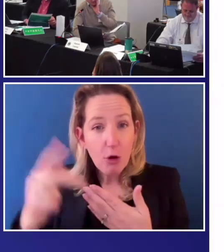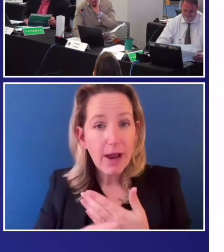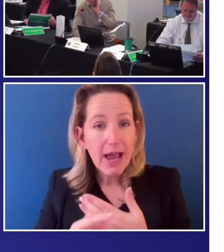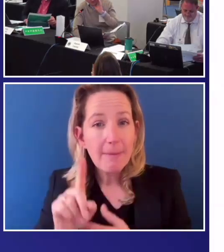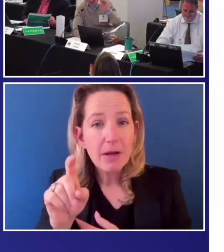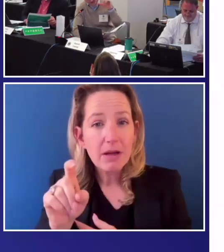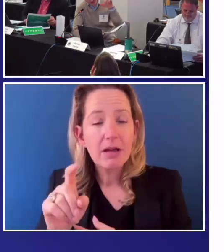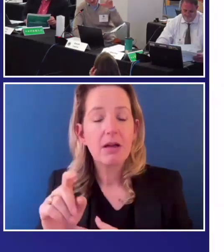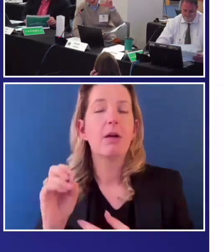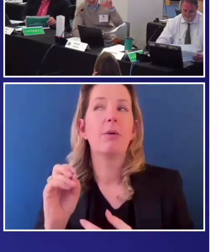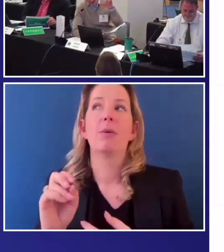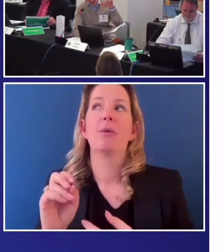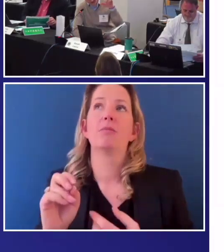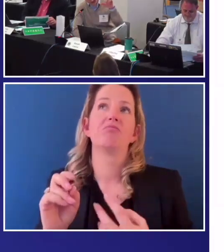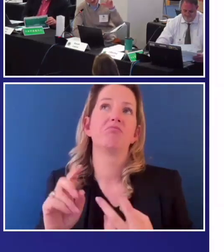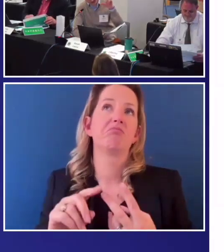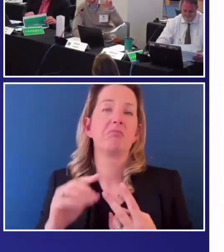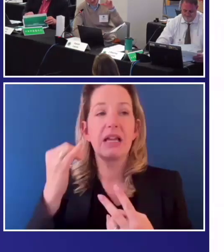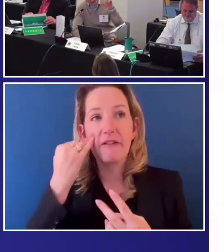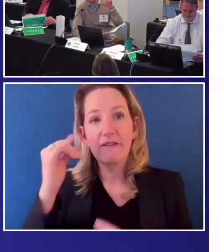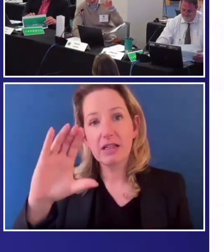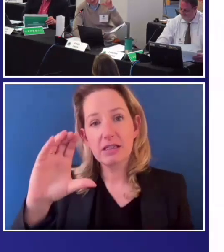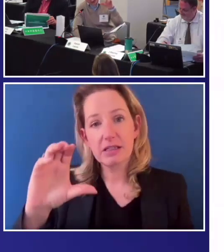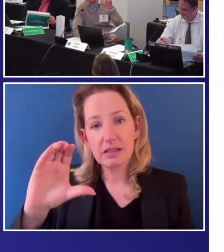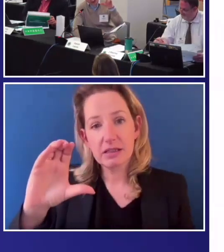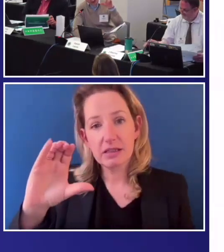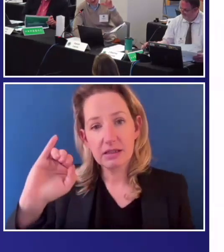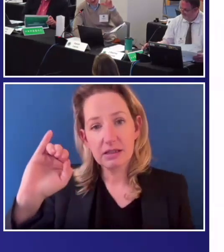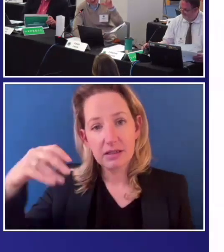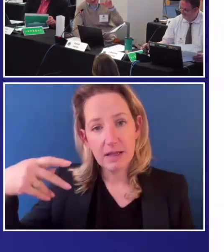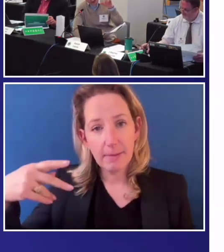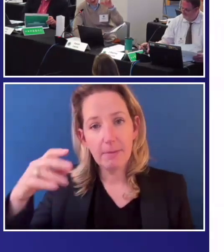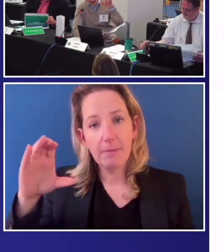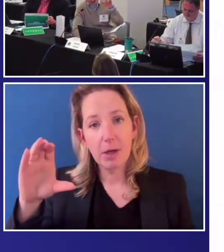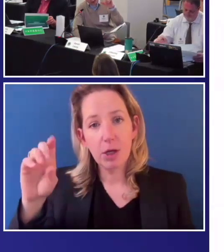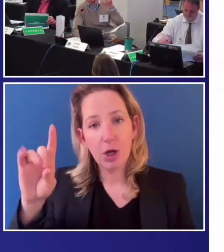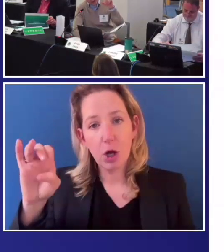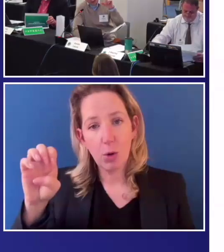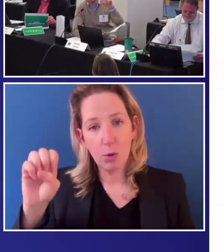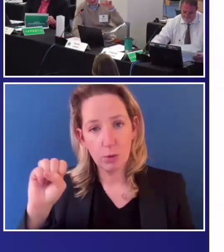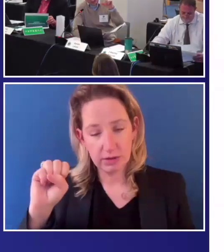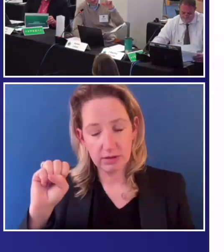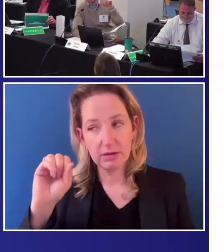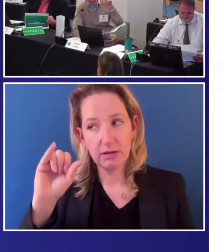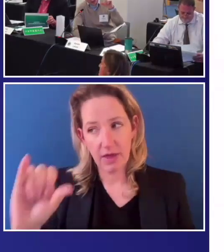or if we took the CIP codes that fall in that delta, you know,